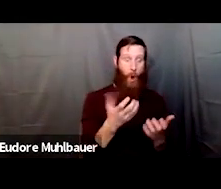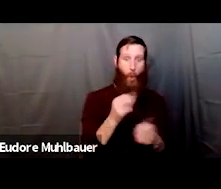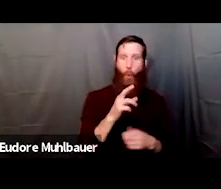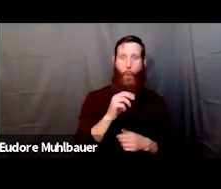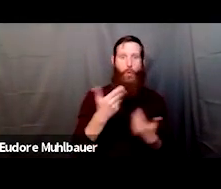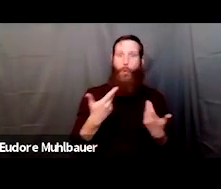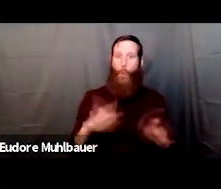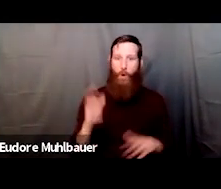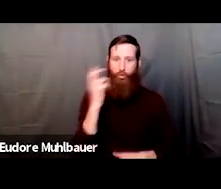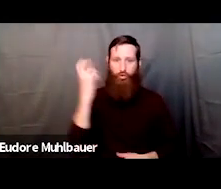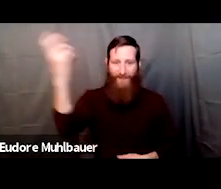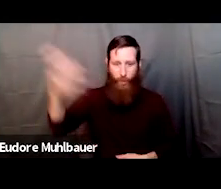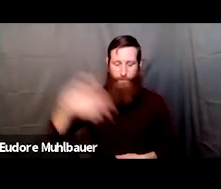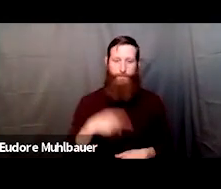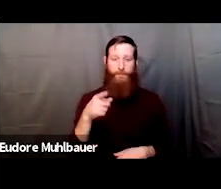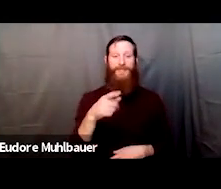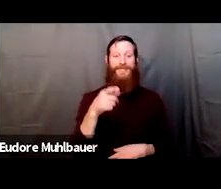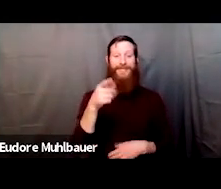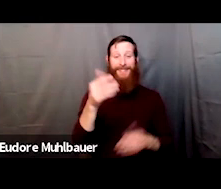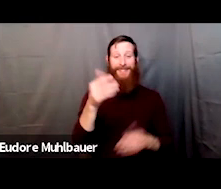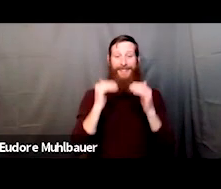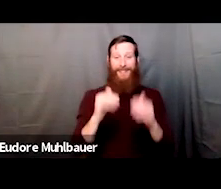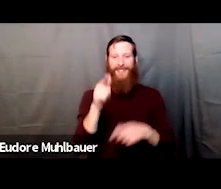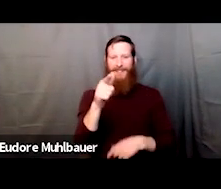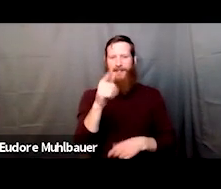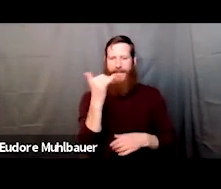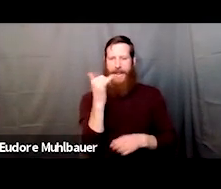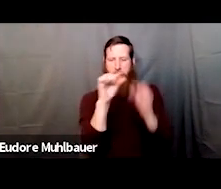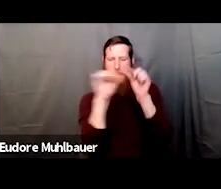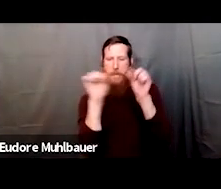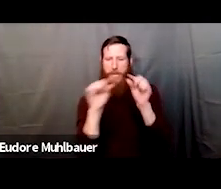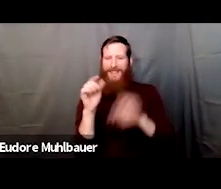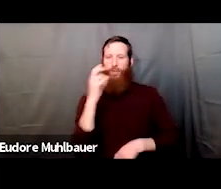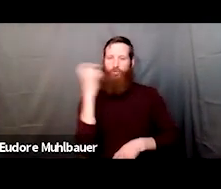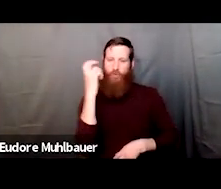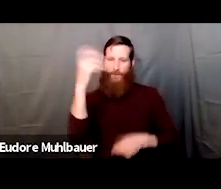and I highlighted this last line, where it says travel in avalanche terrain is not recommended.